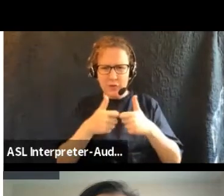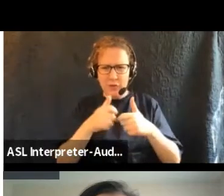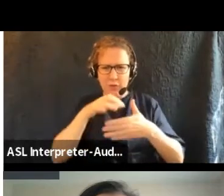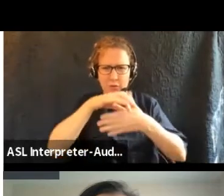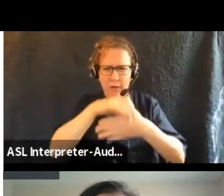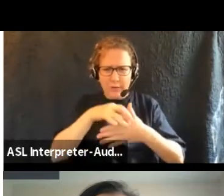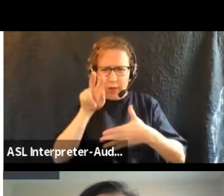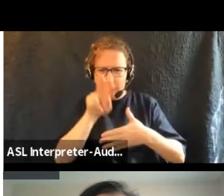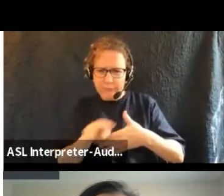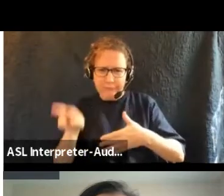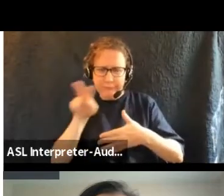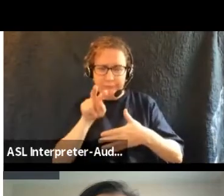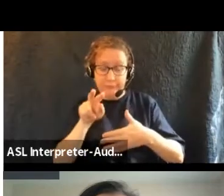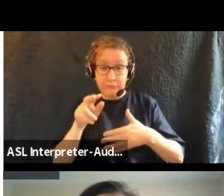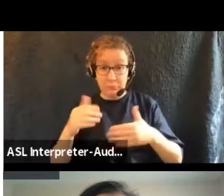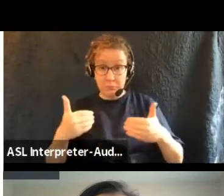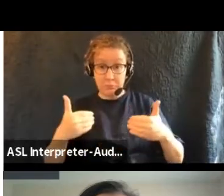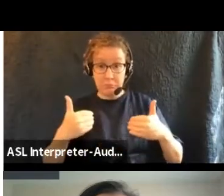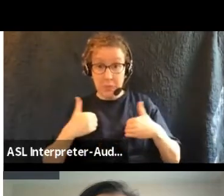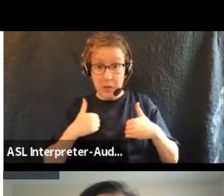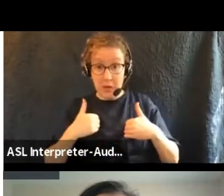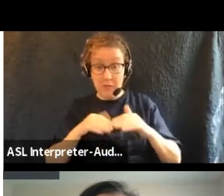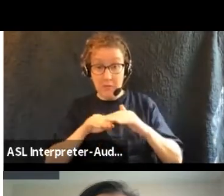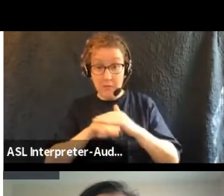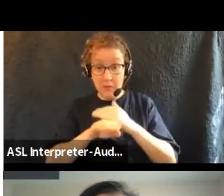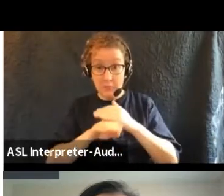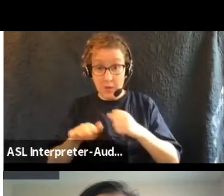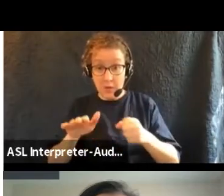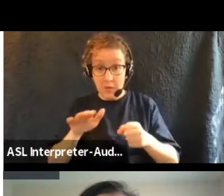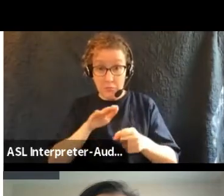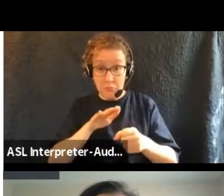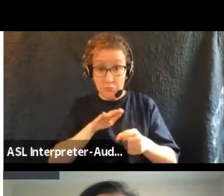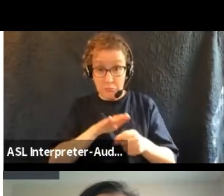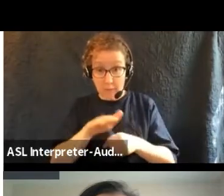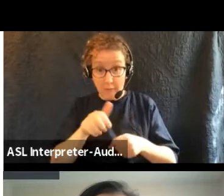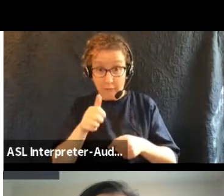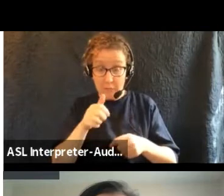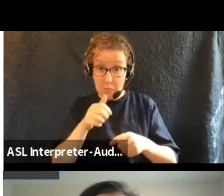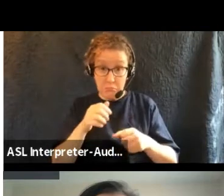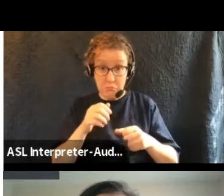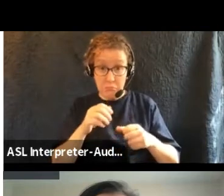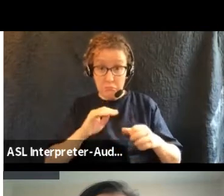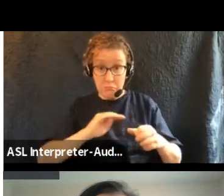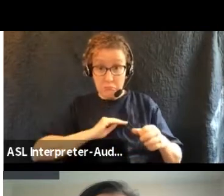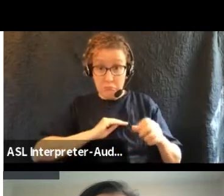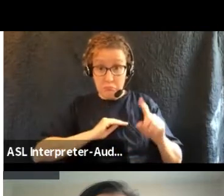for people with disabilities--whoops one second--